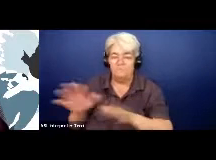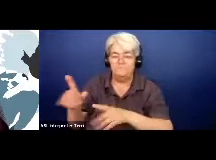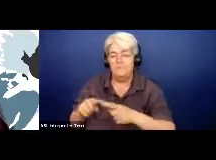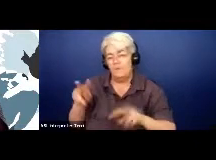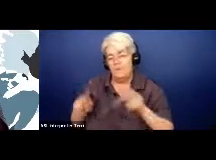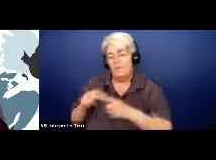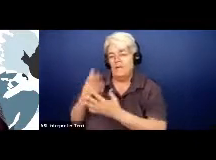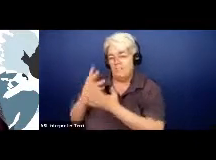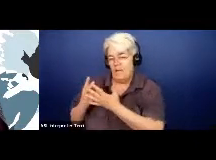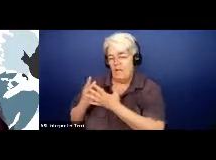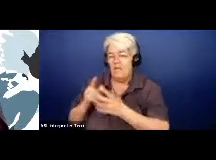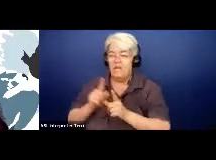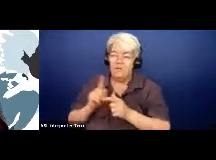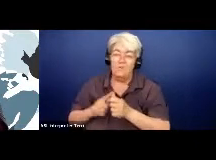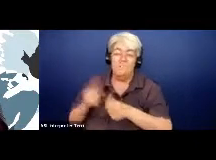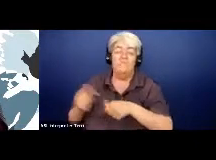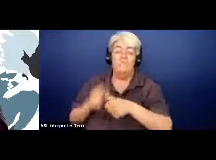also court appearances and intercept three